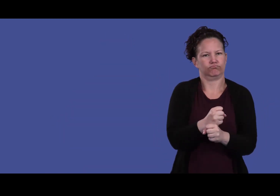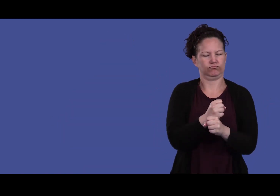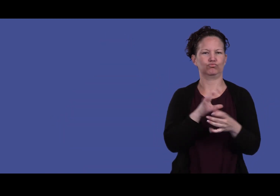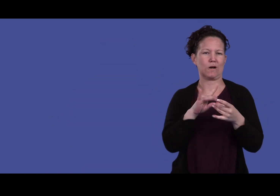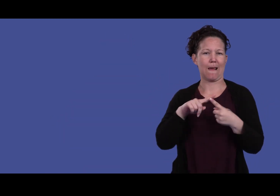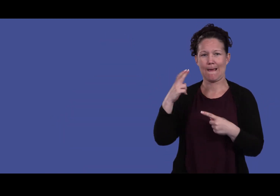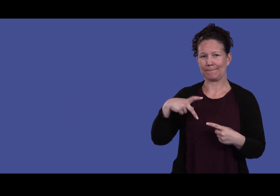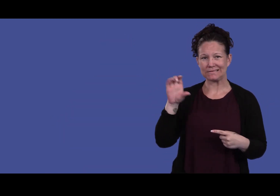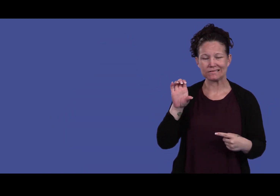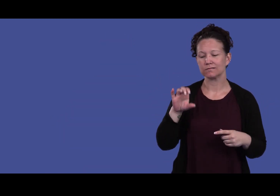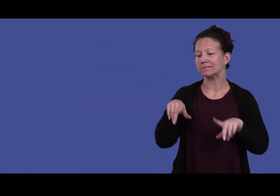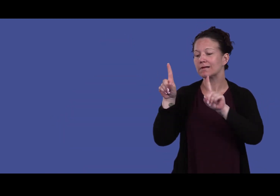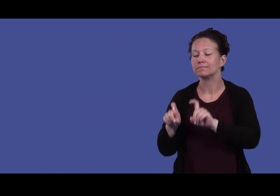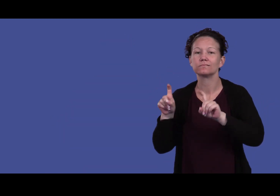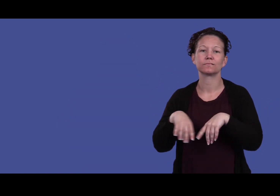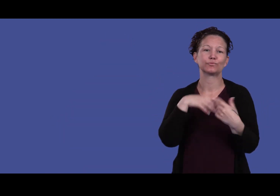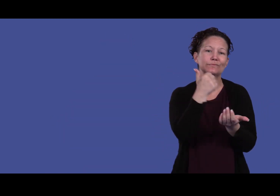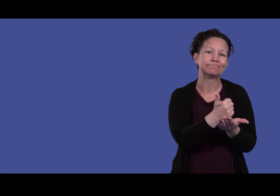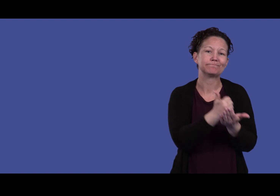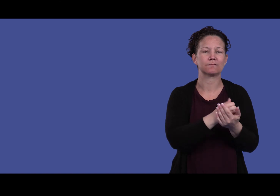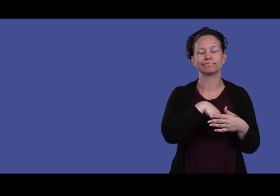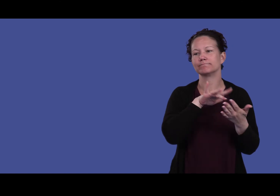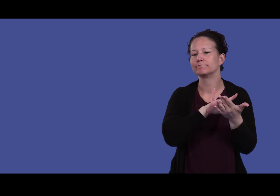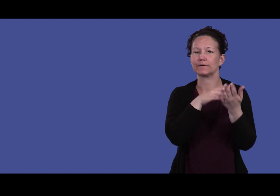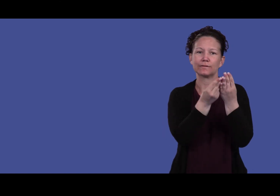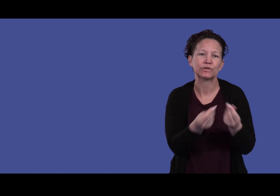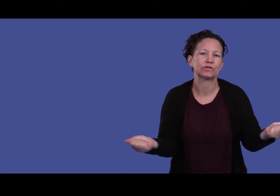So, that sums up the testing and treatment of hepatitis C.